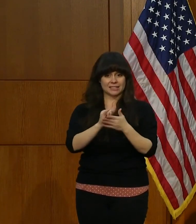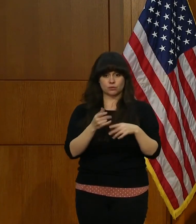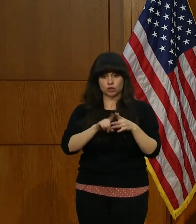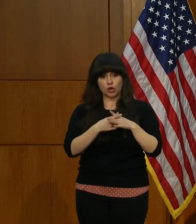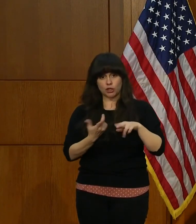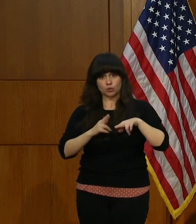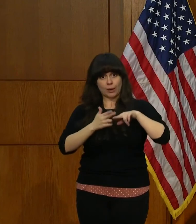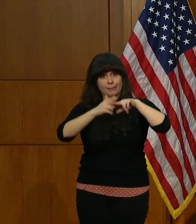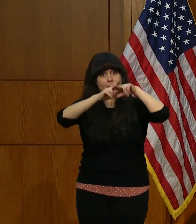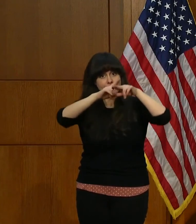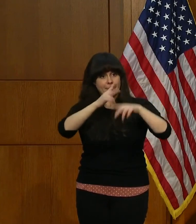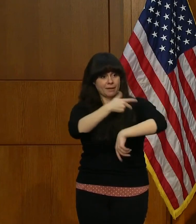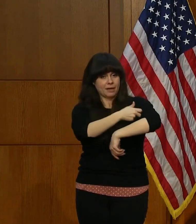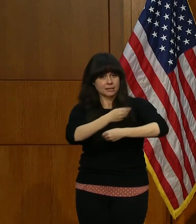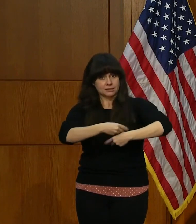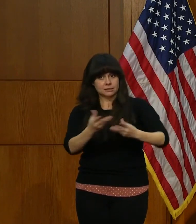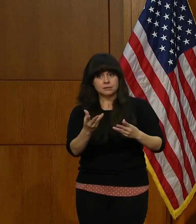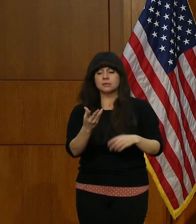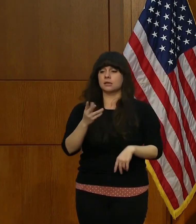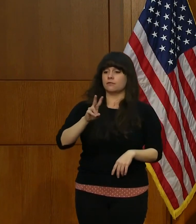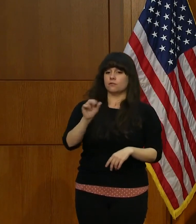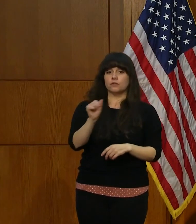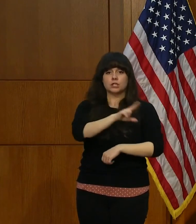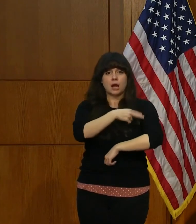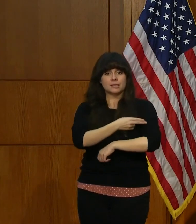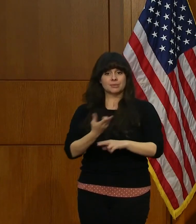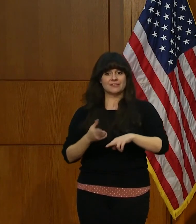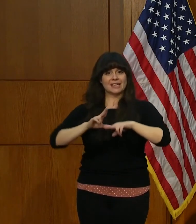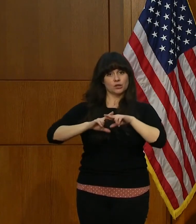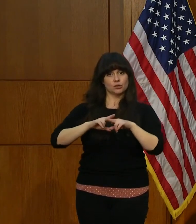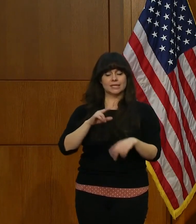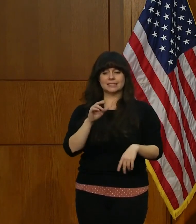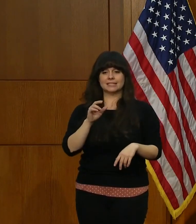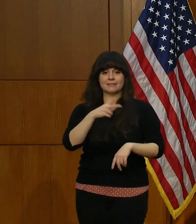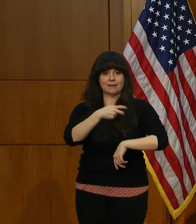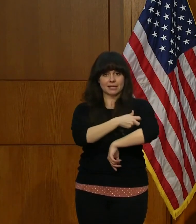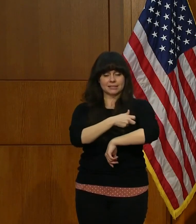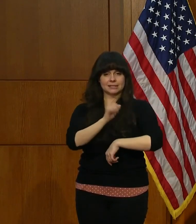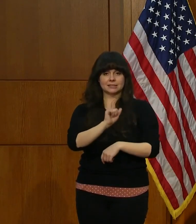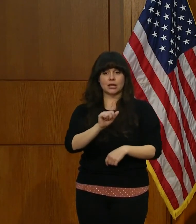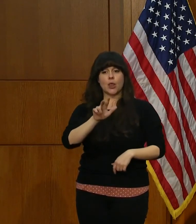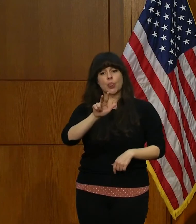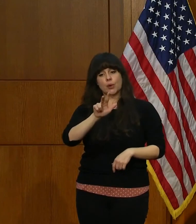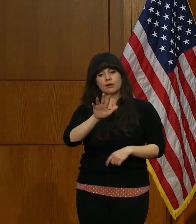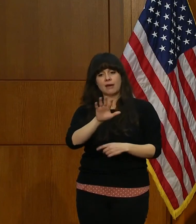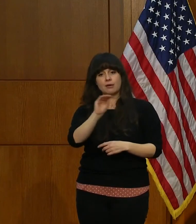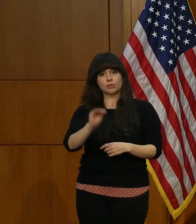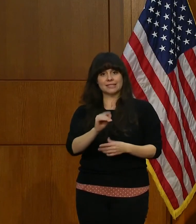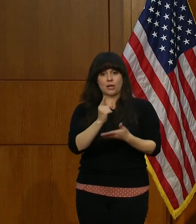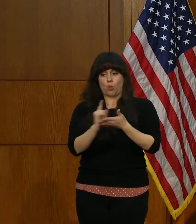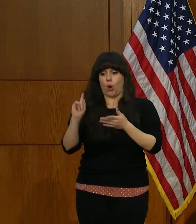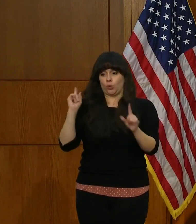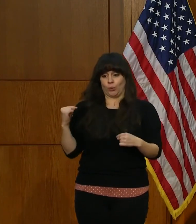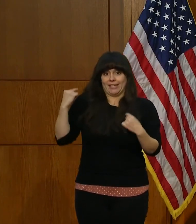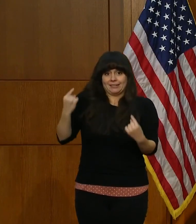EXAMPLE OF HOW FAST VACCINATION CAPACITY IS SCALING WITHIN OUR HOSPITAL'S VIRGINIA HOSPITALS